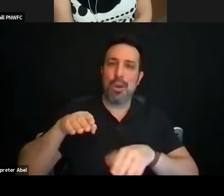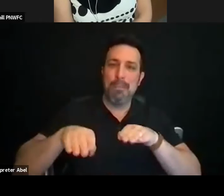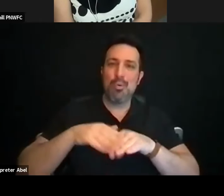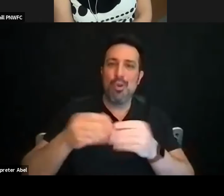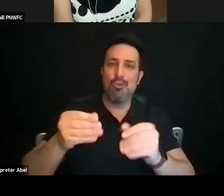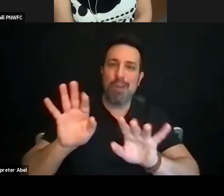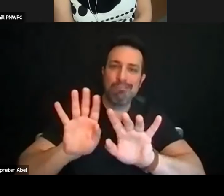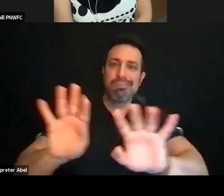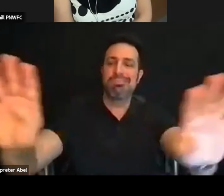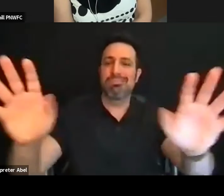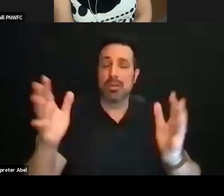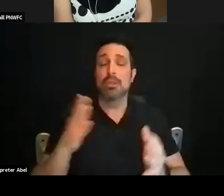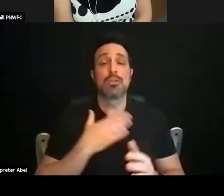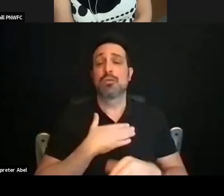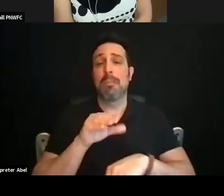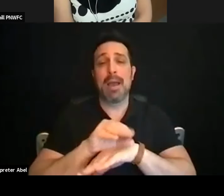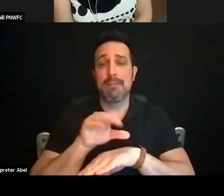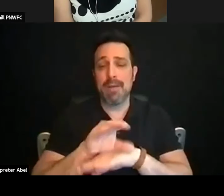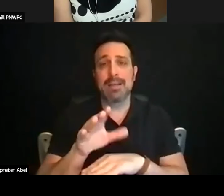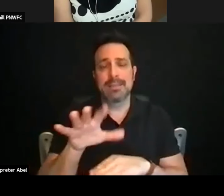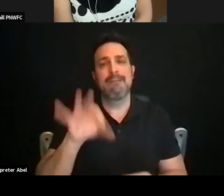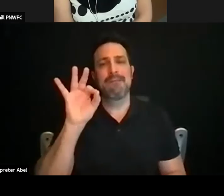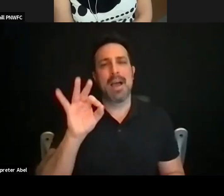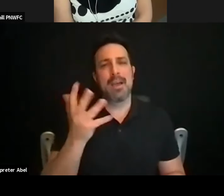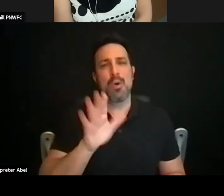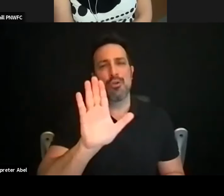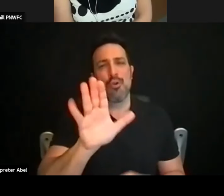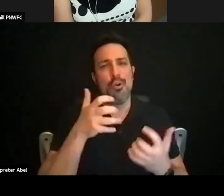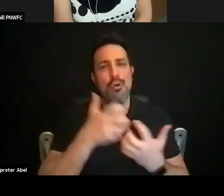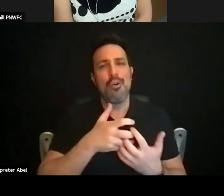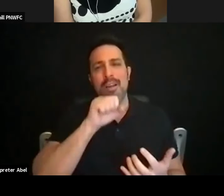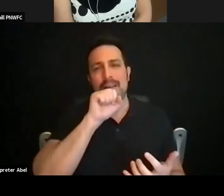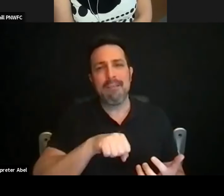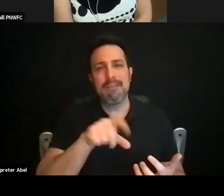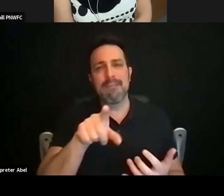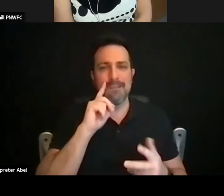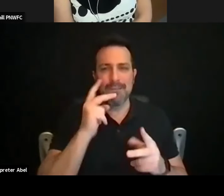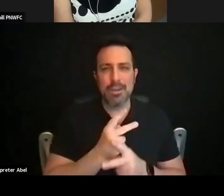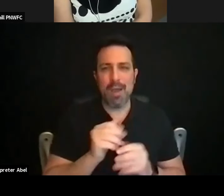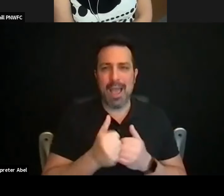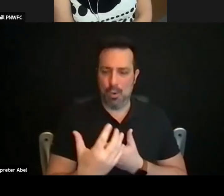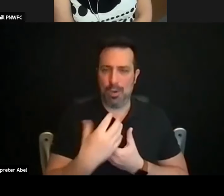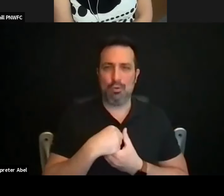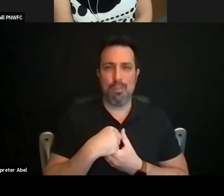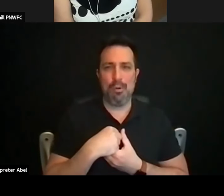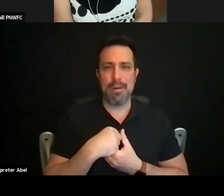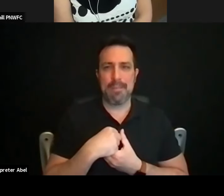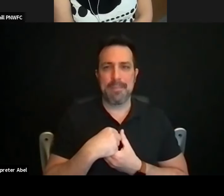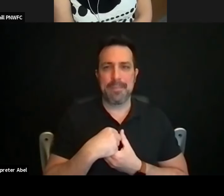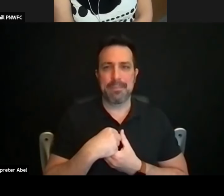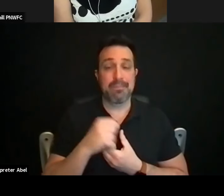with strategic ways to progress the work to the full goal. So my advice